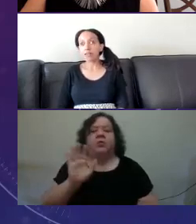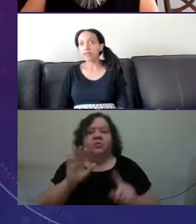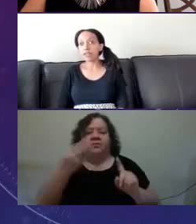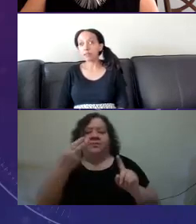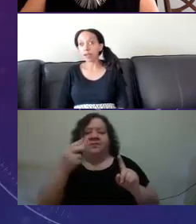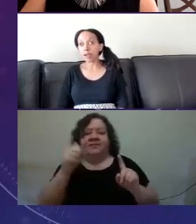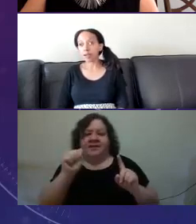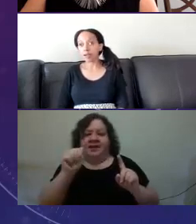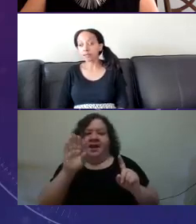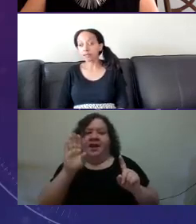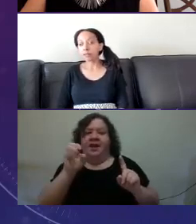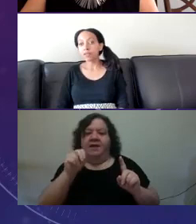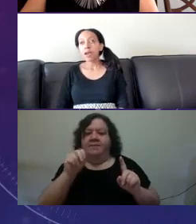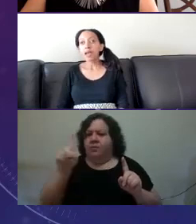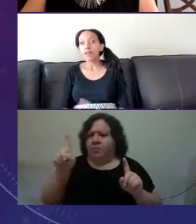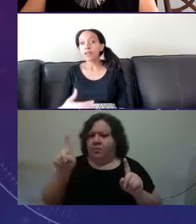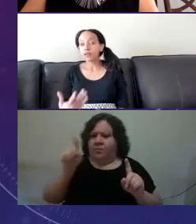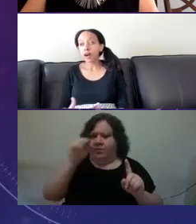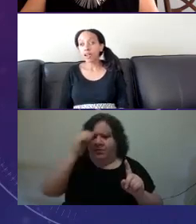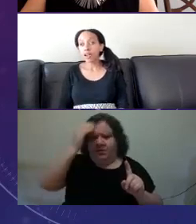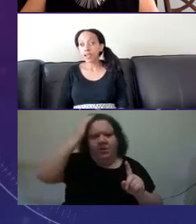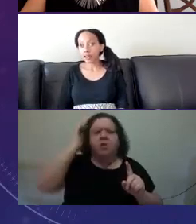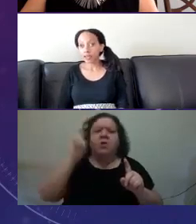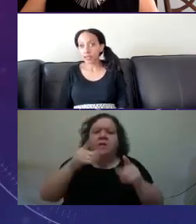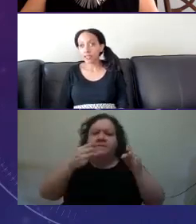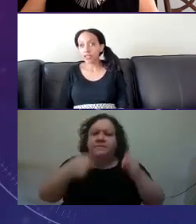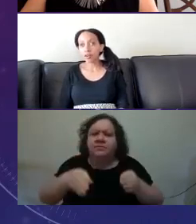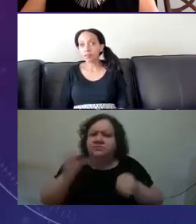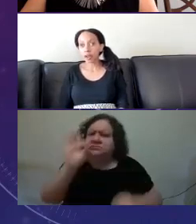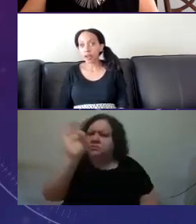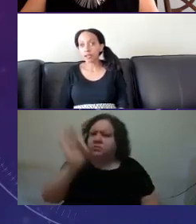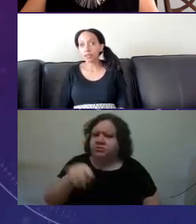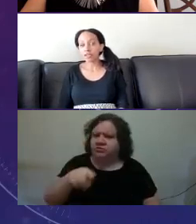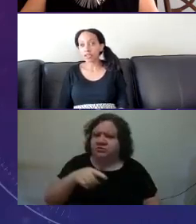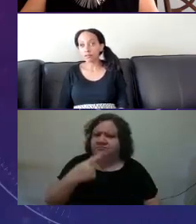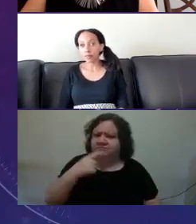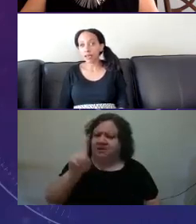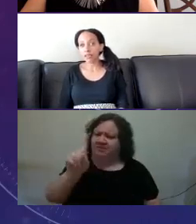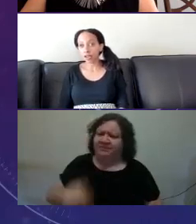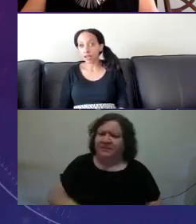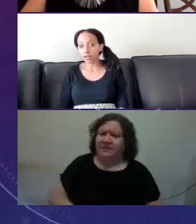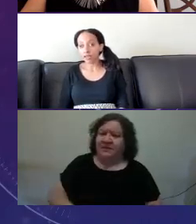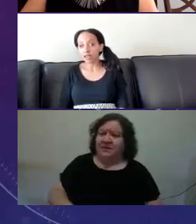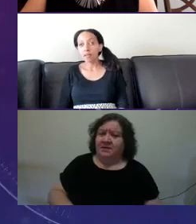learning Braille if you aren't connected to a blind or deafblind child maybe